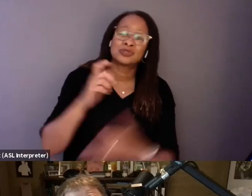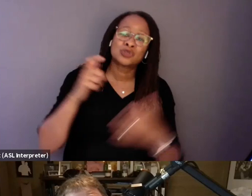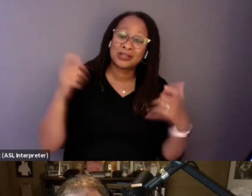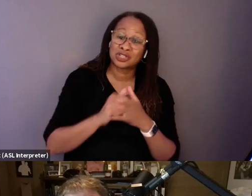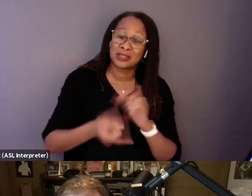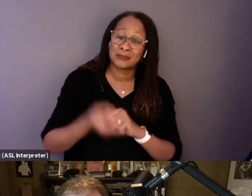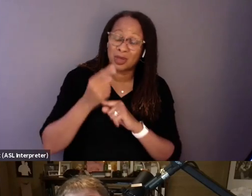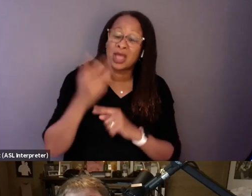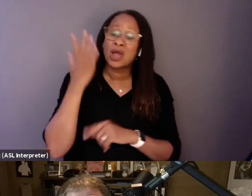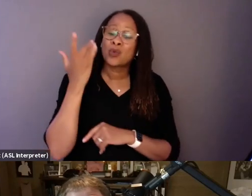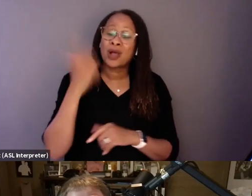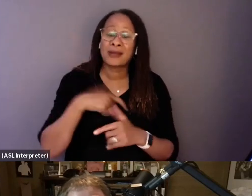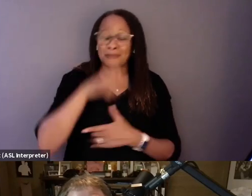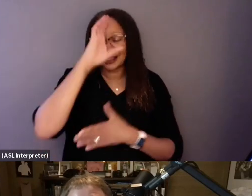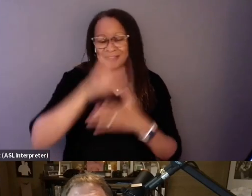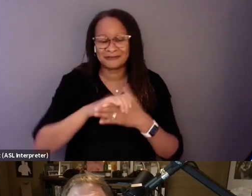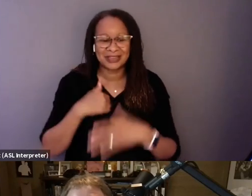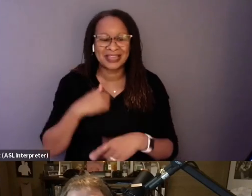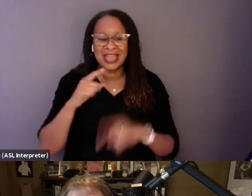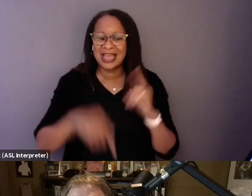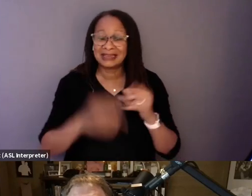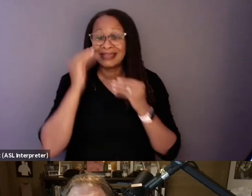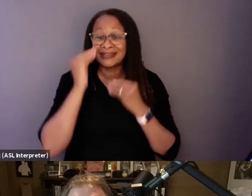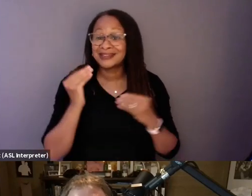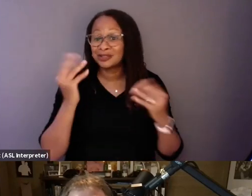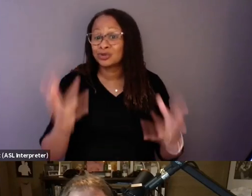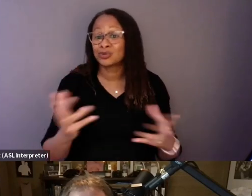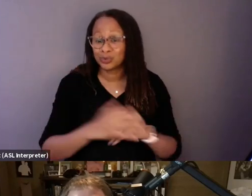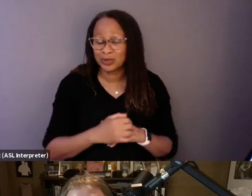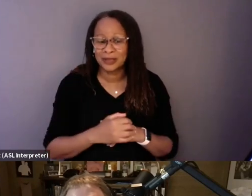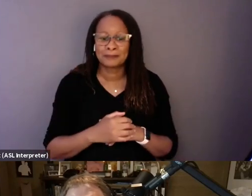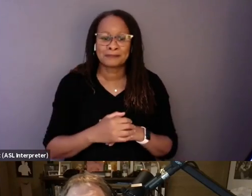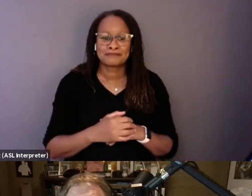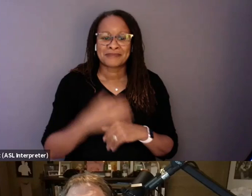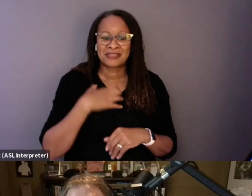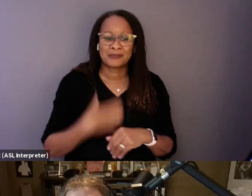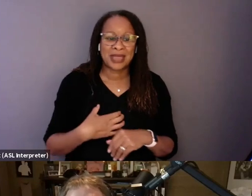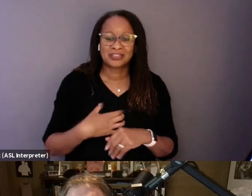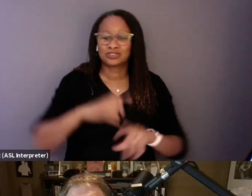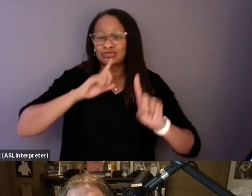And why, believe me, I can't tell you the passionate response.